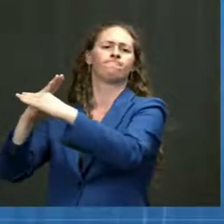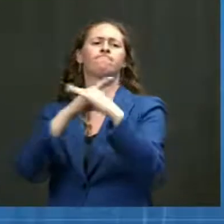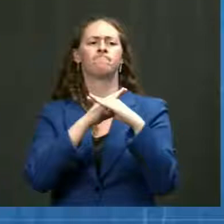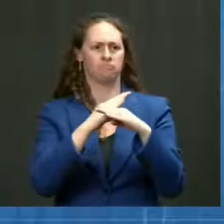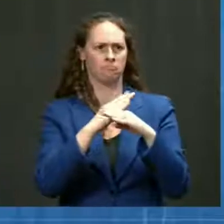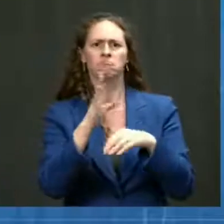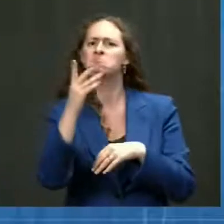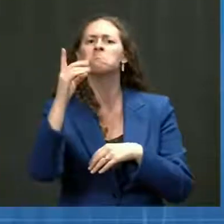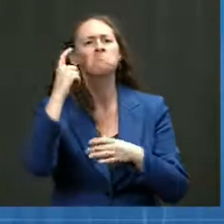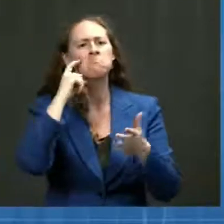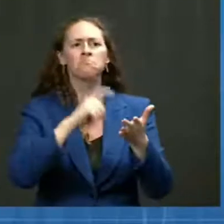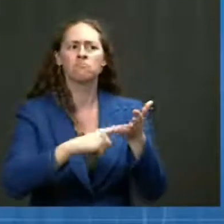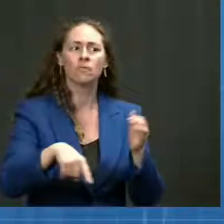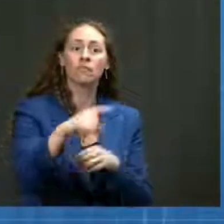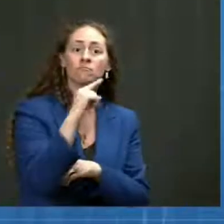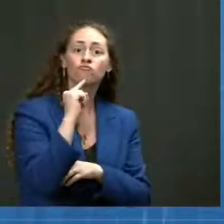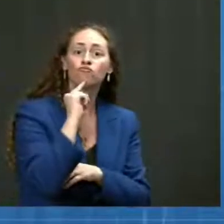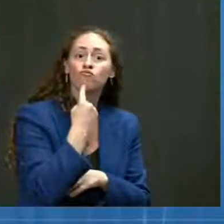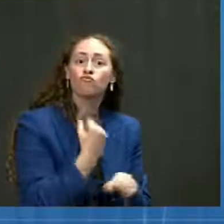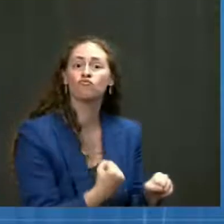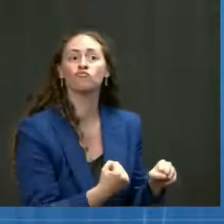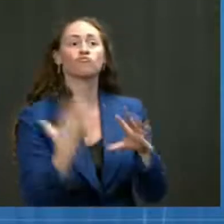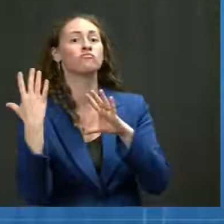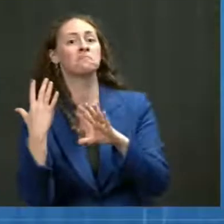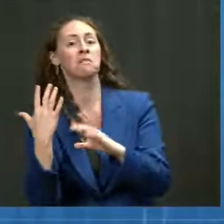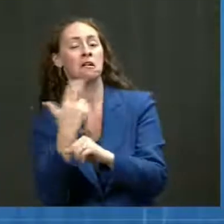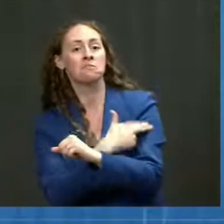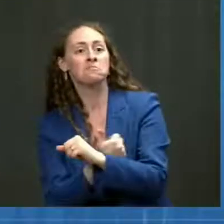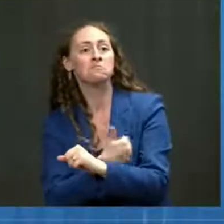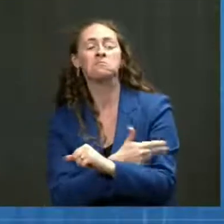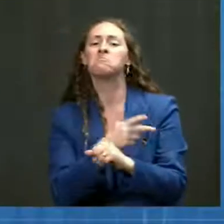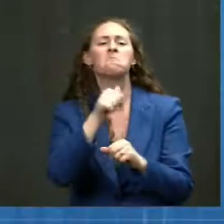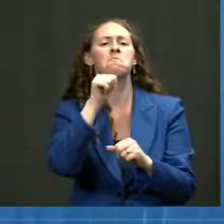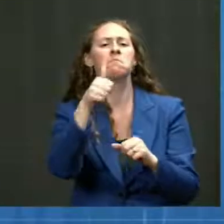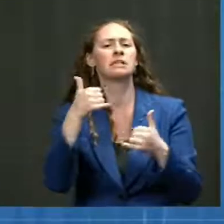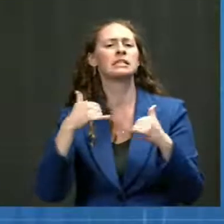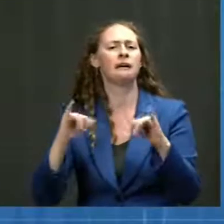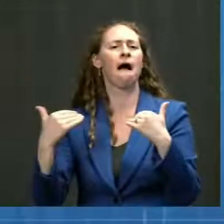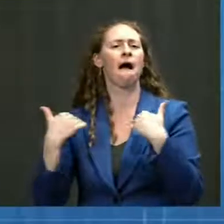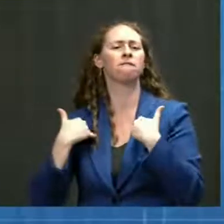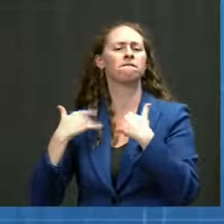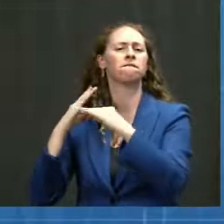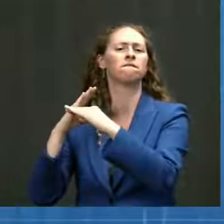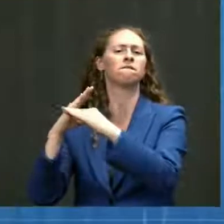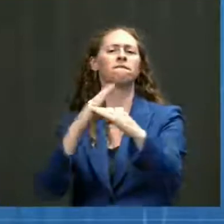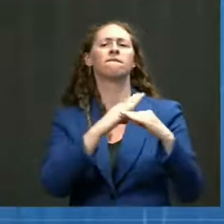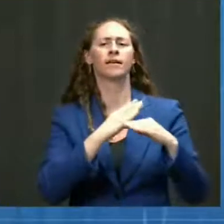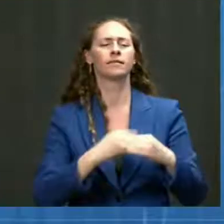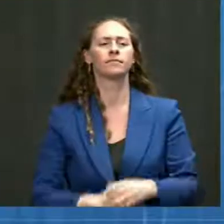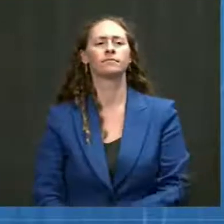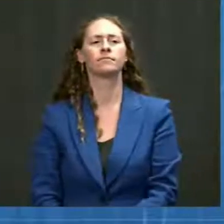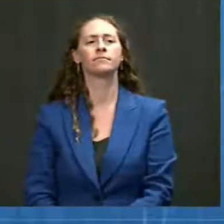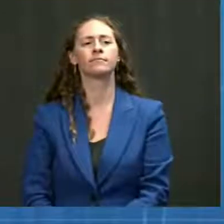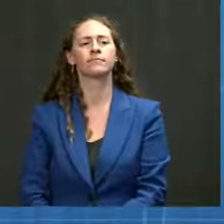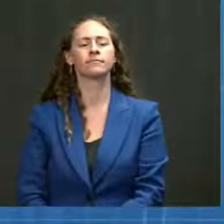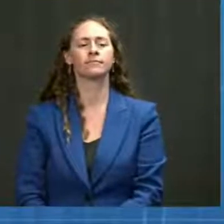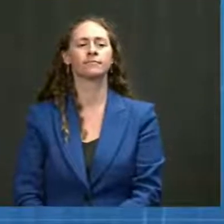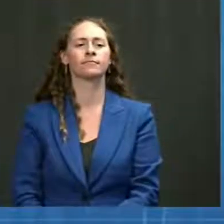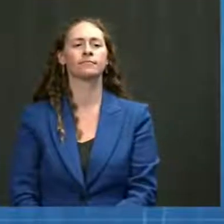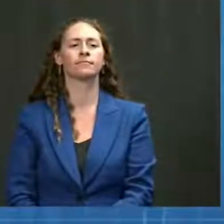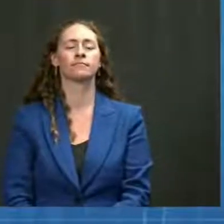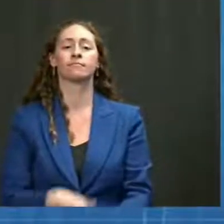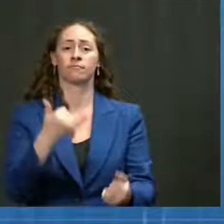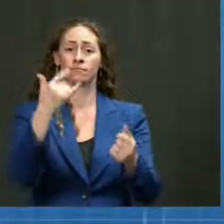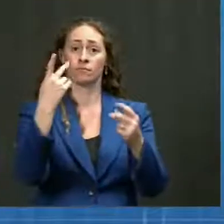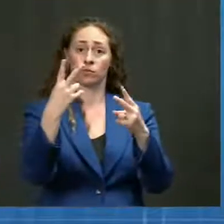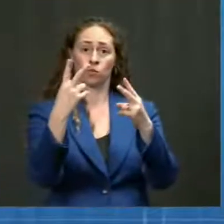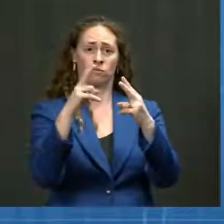AGAINST SEVERE ILLNESS AND